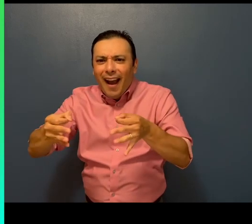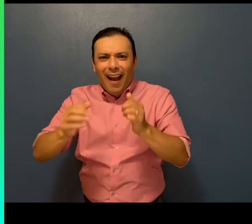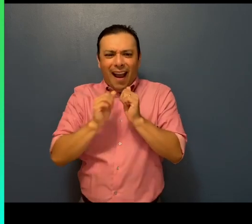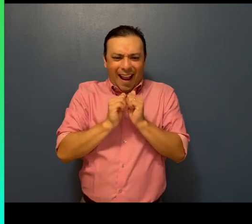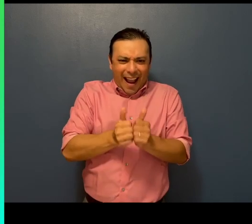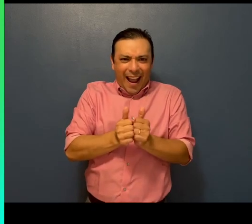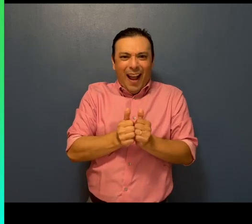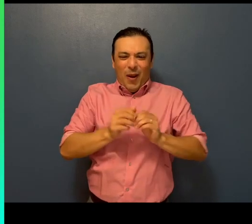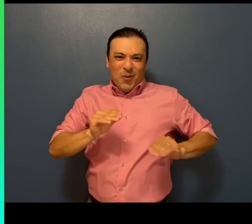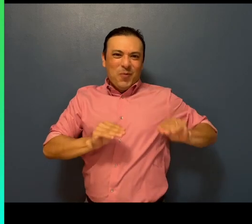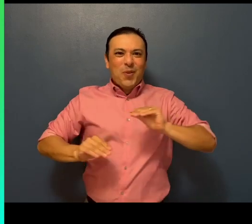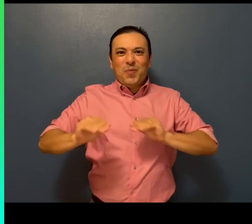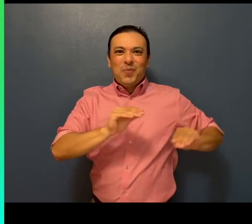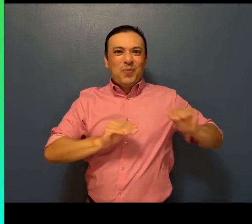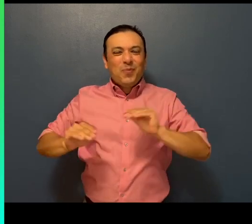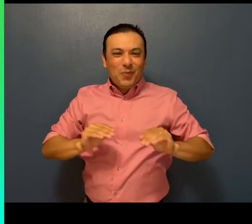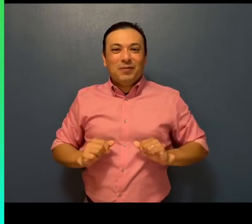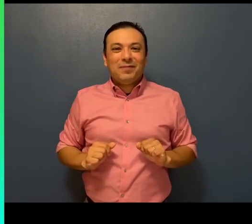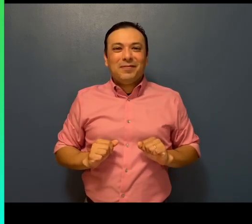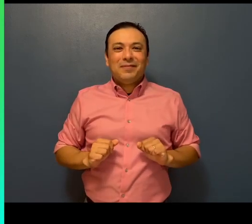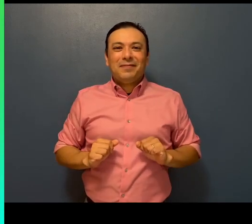(singing in Spanish)